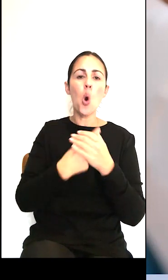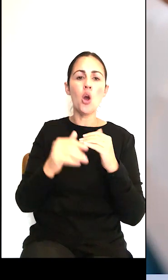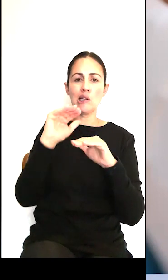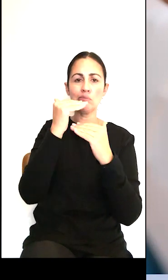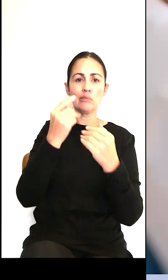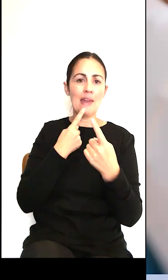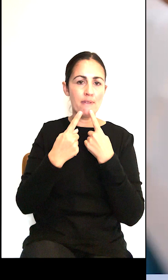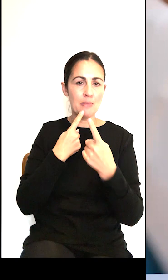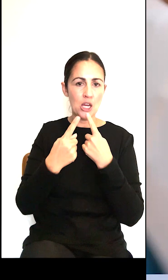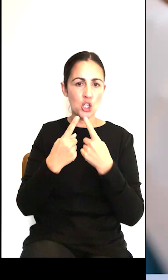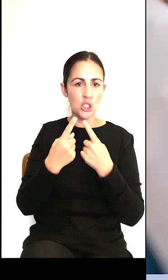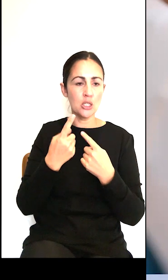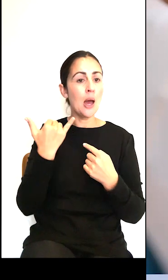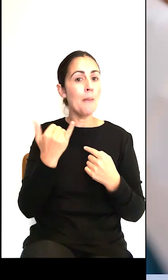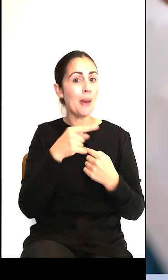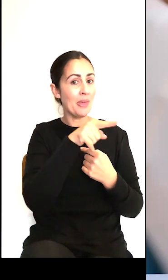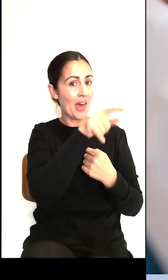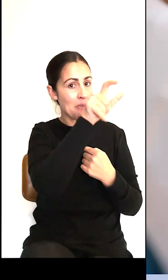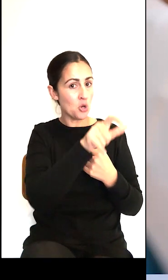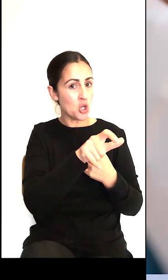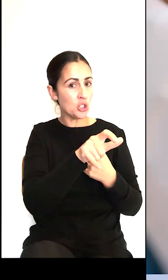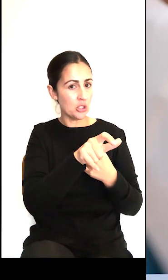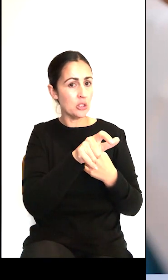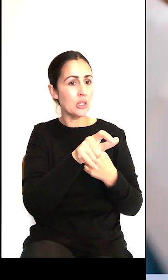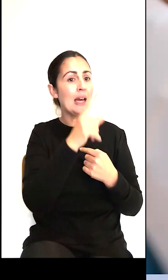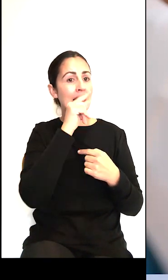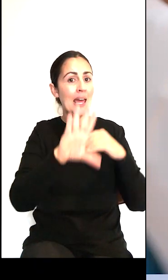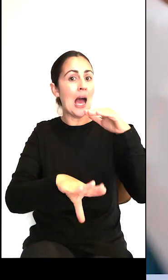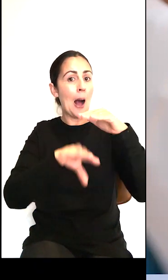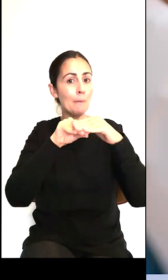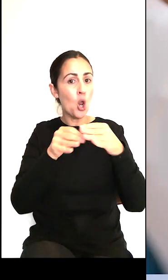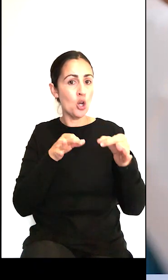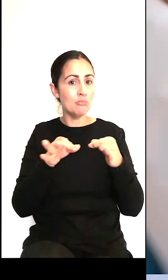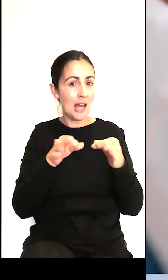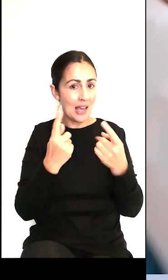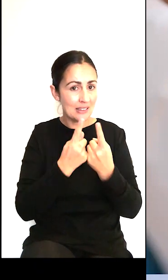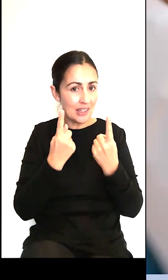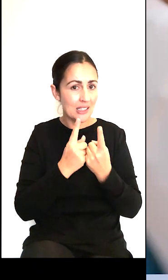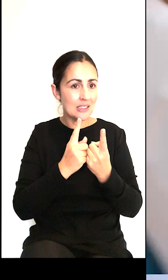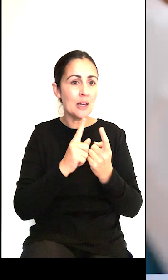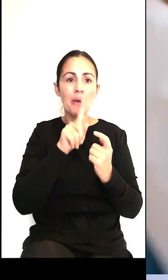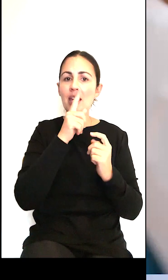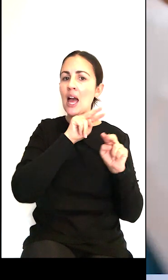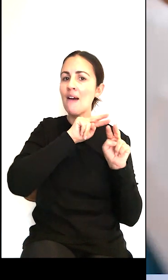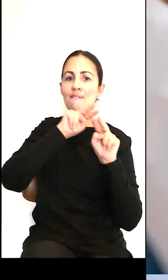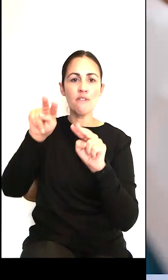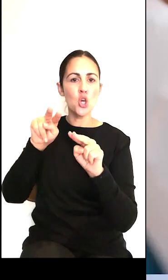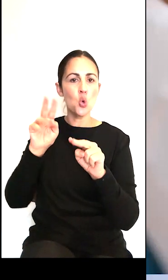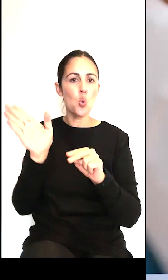They may have access to view or upload advance care planning information, depending on the level of access that you've agreed.